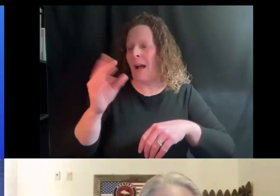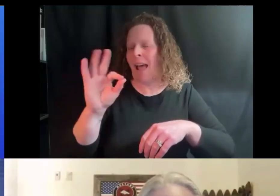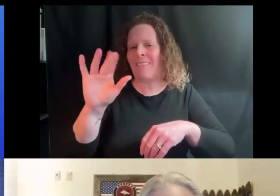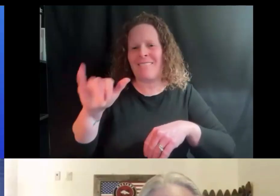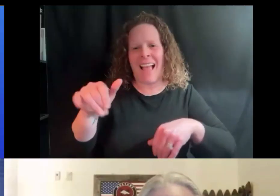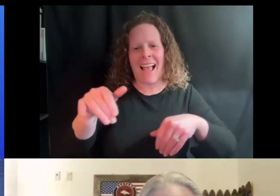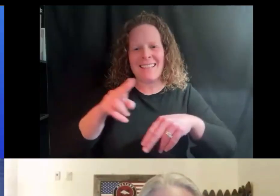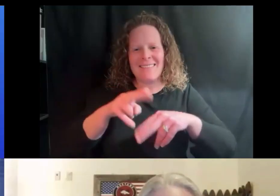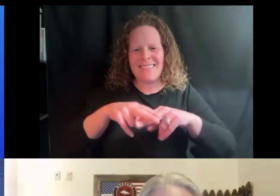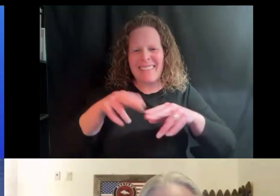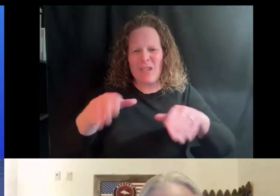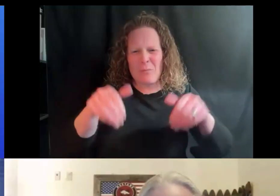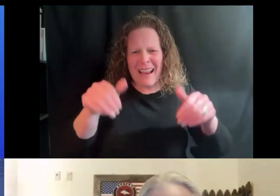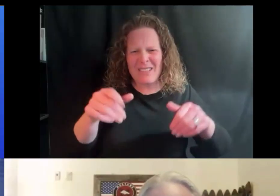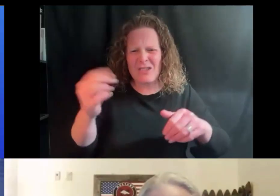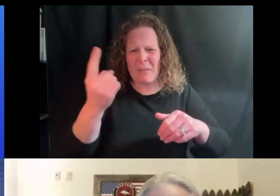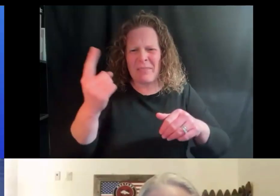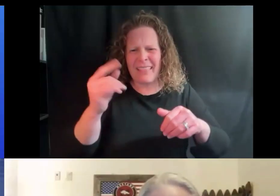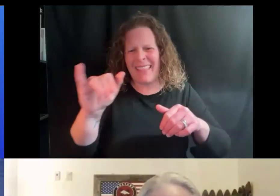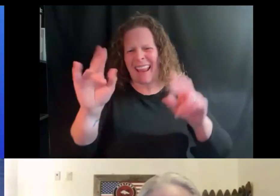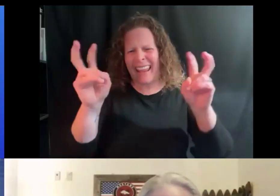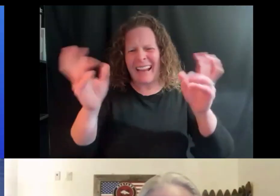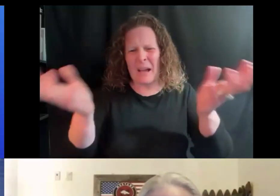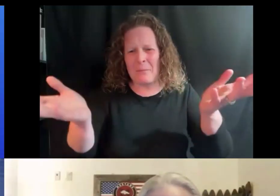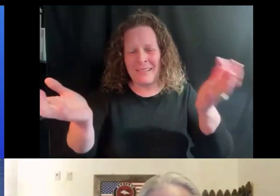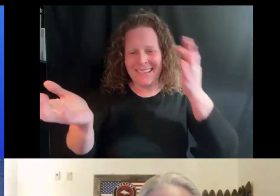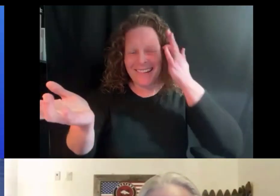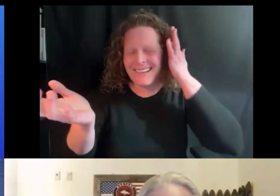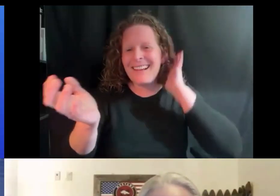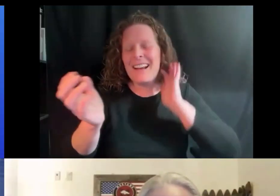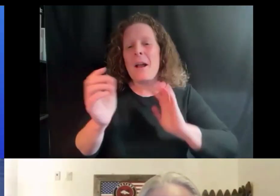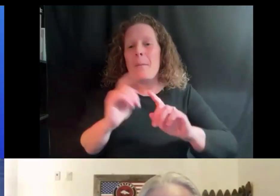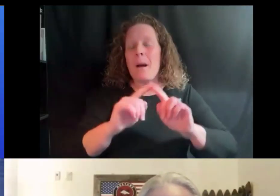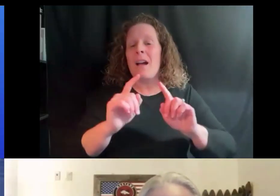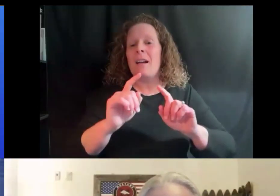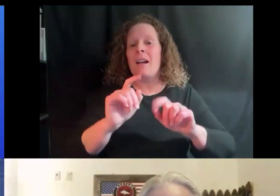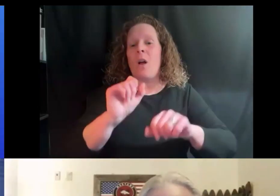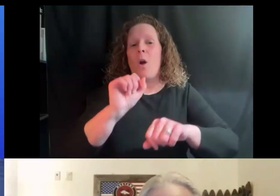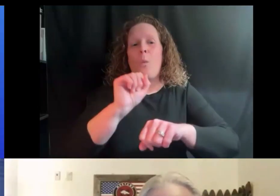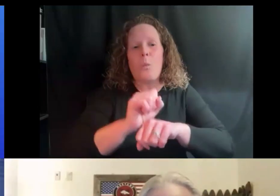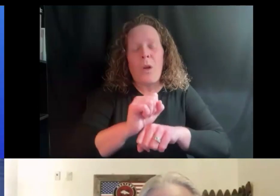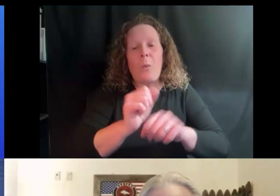not meh by the seat of your pants access.